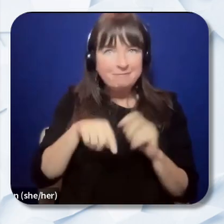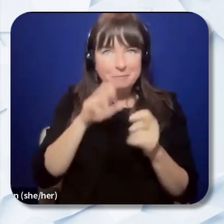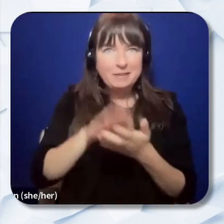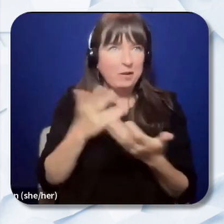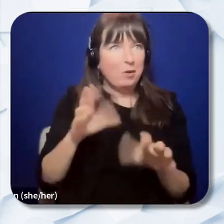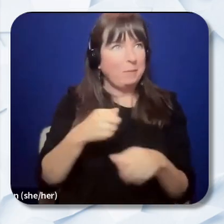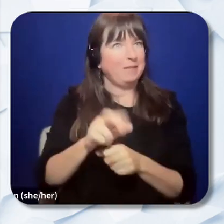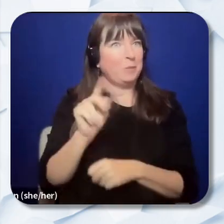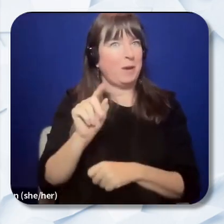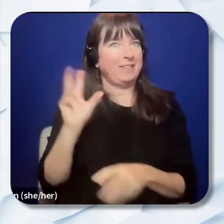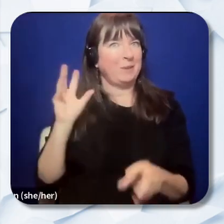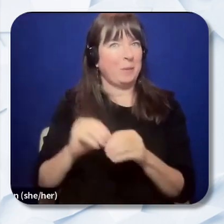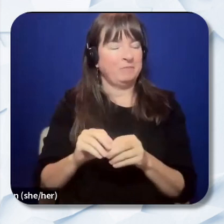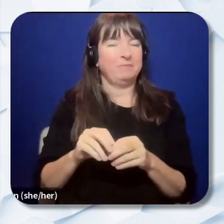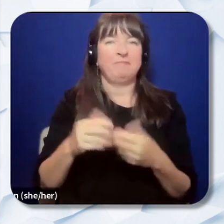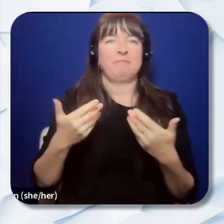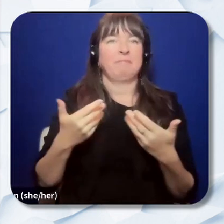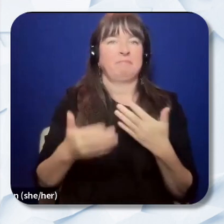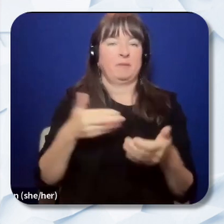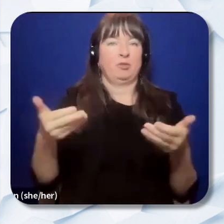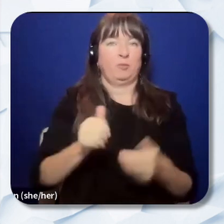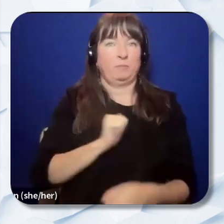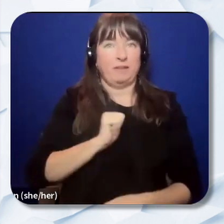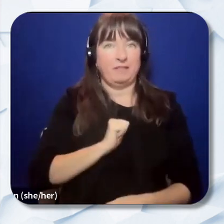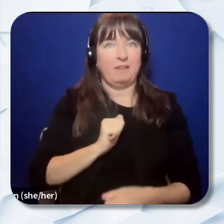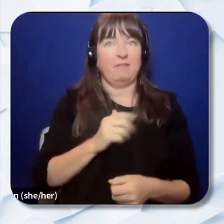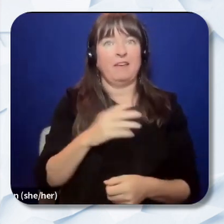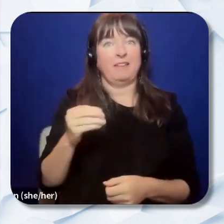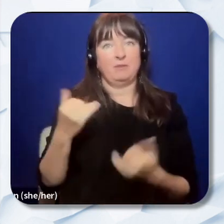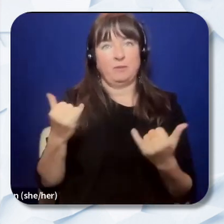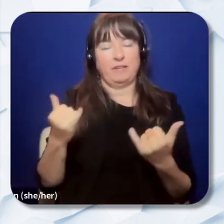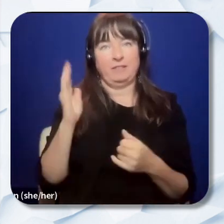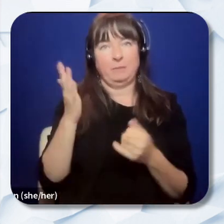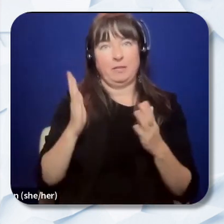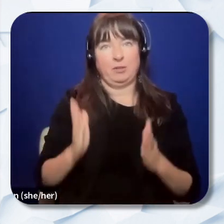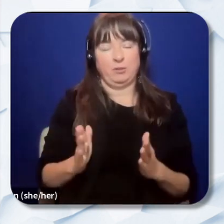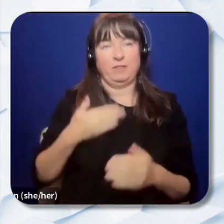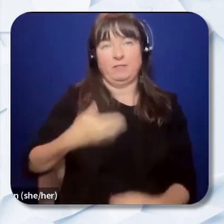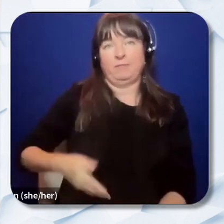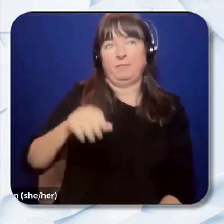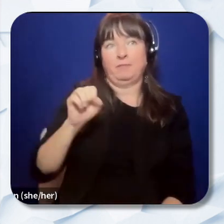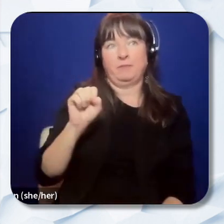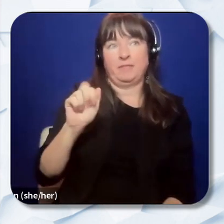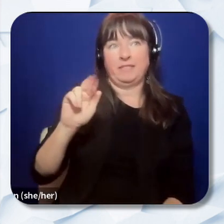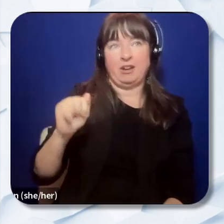to begin by introducing myself and then today's speakers. So I am Sarah Neville-Morgan. I'm a